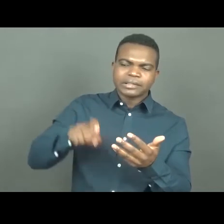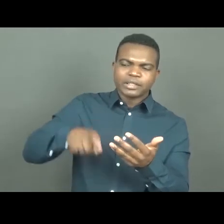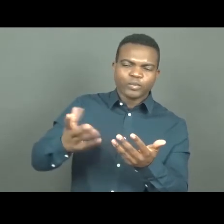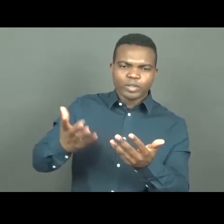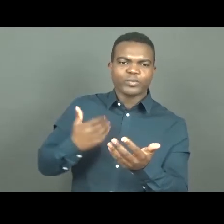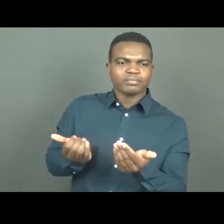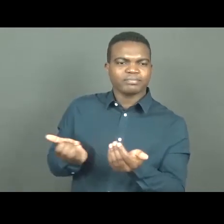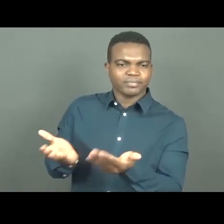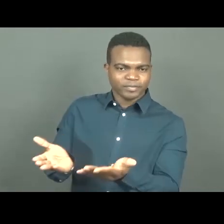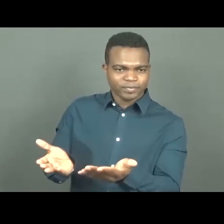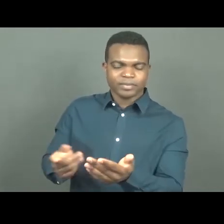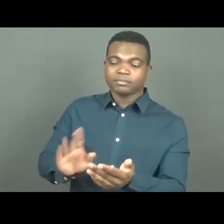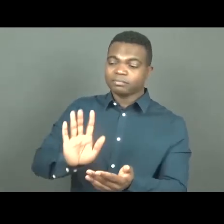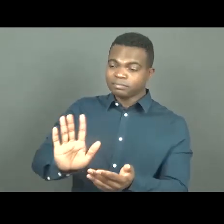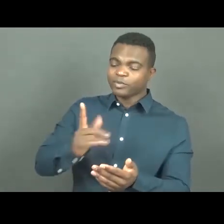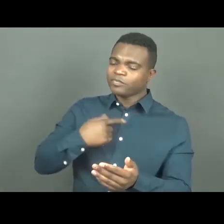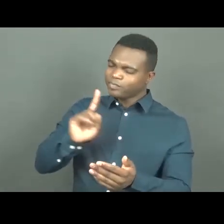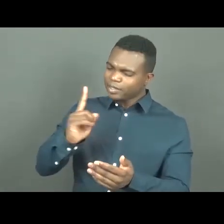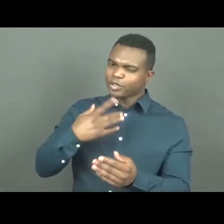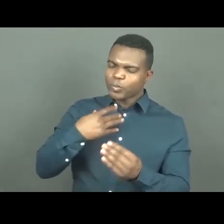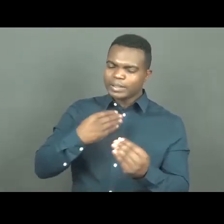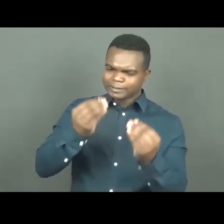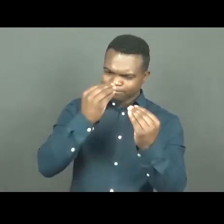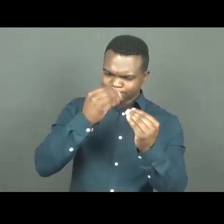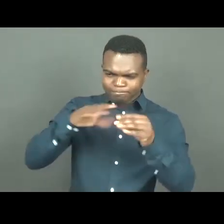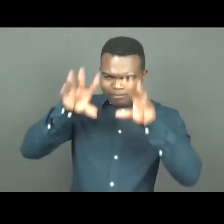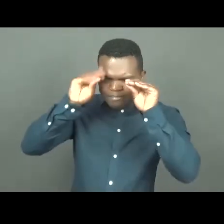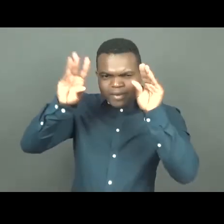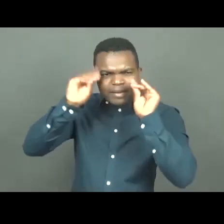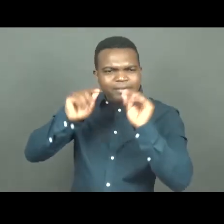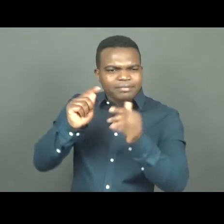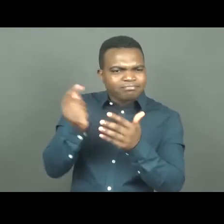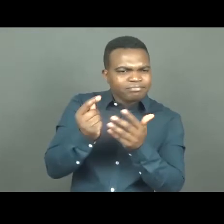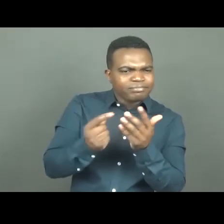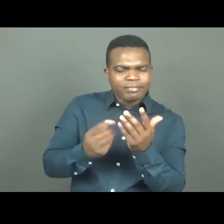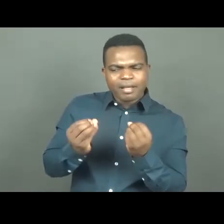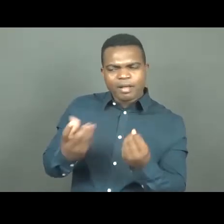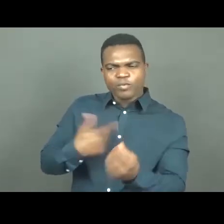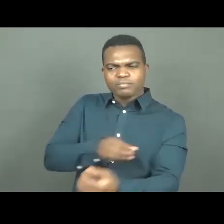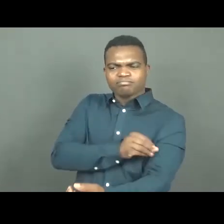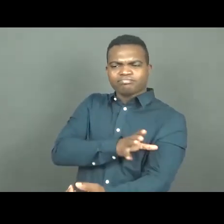whom we are wanting to engage with, so they could take on the questions in the census. So,